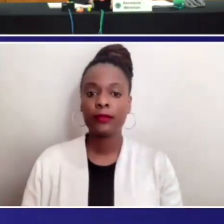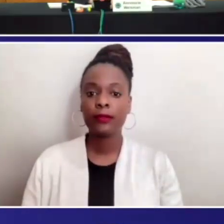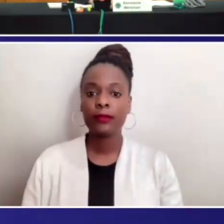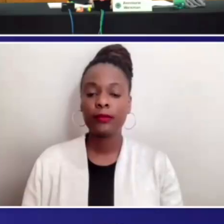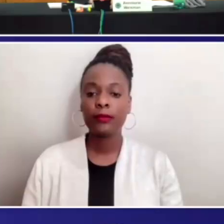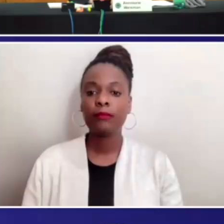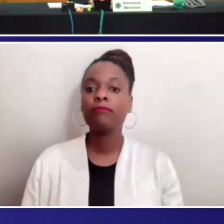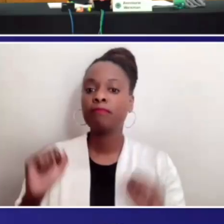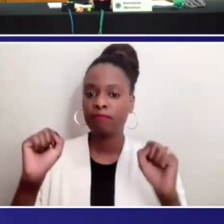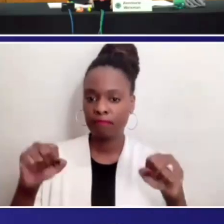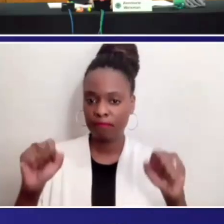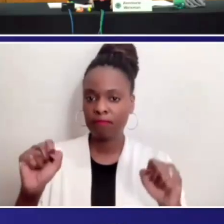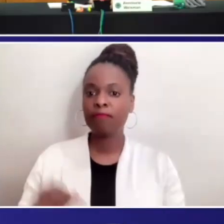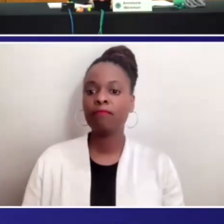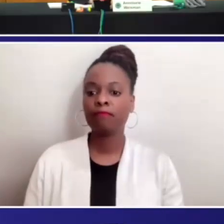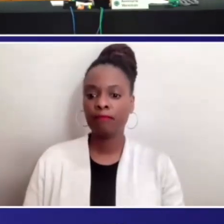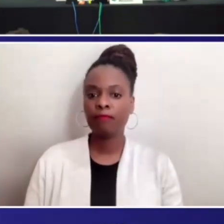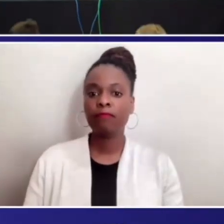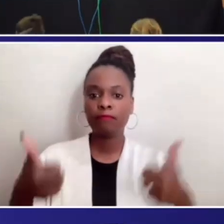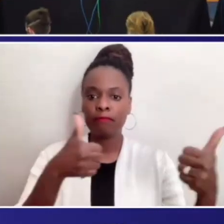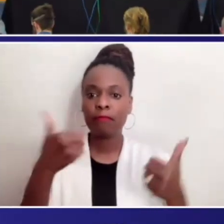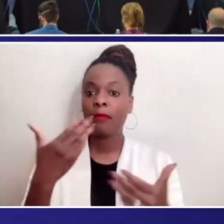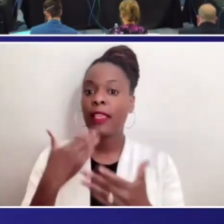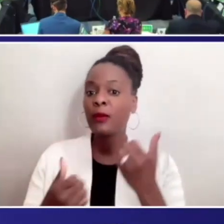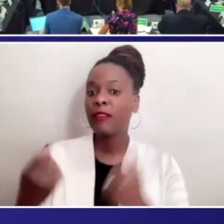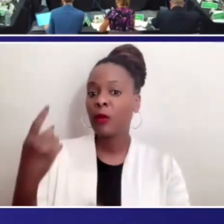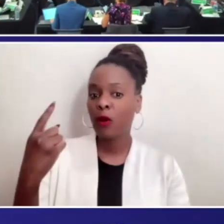Yes, ma'am. Okay. Thank you all very much for productive morning.